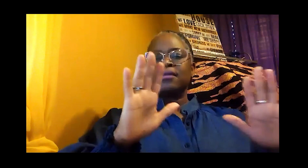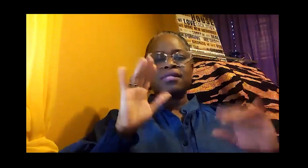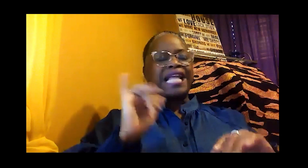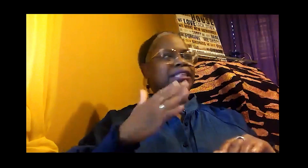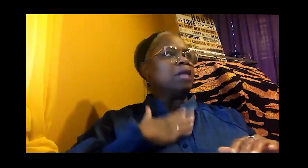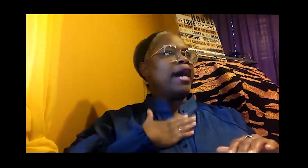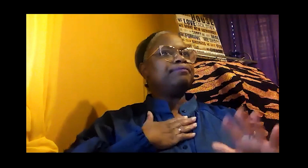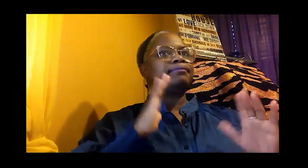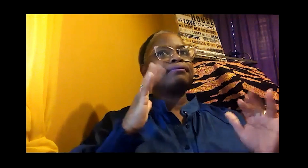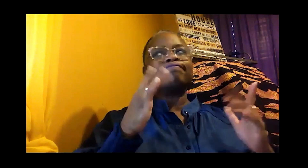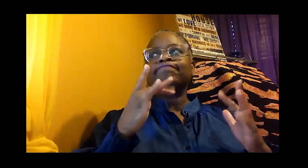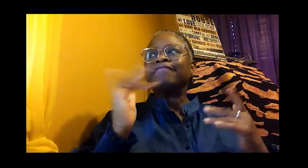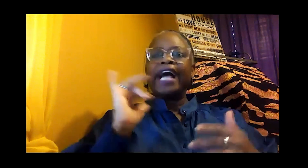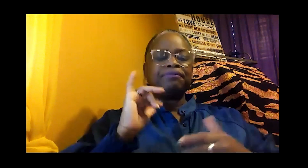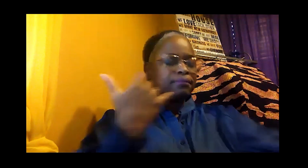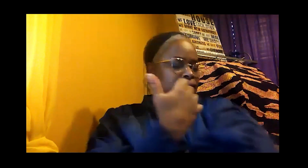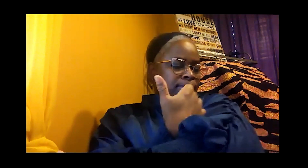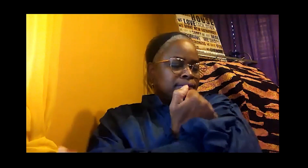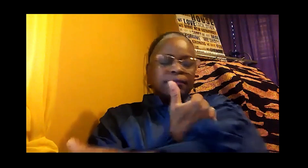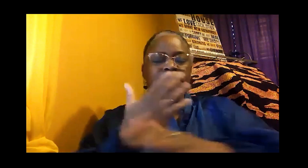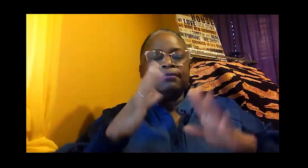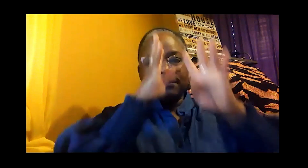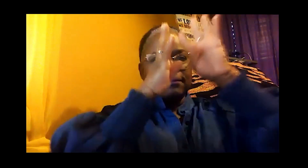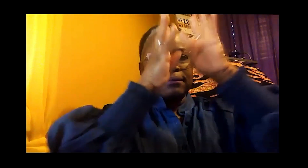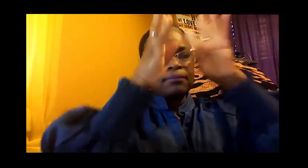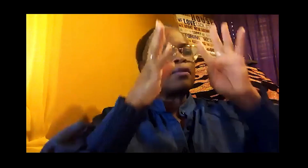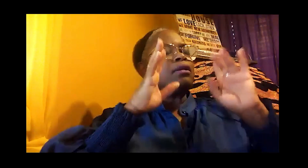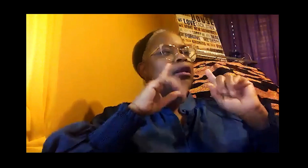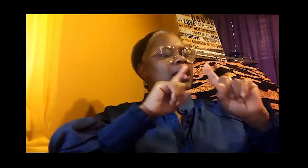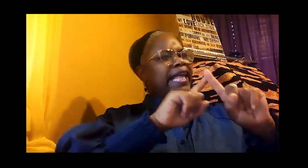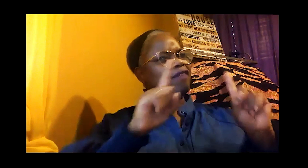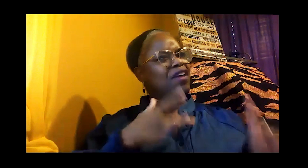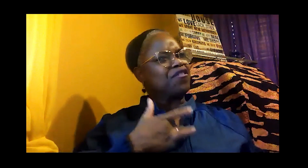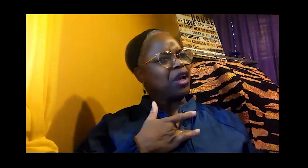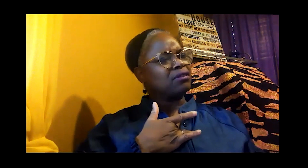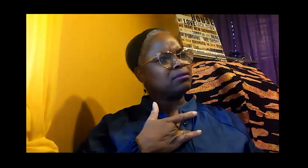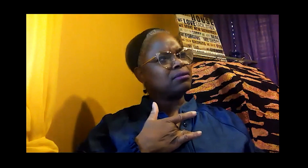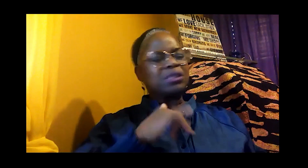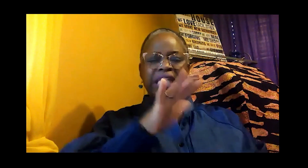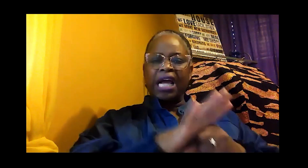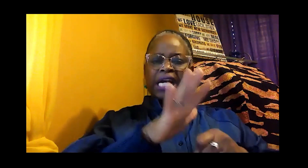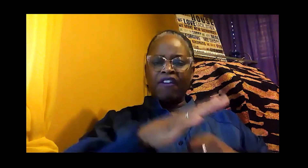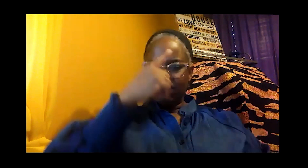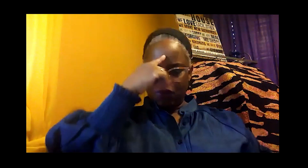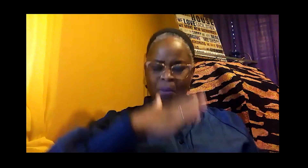my creative juices flowing - that was what I needed personally. I truly also needed,